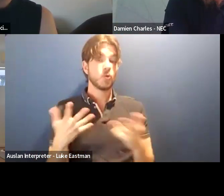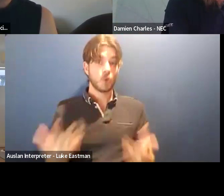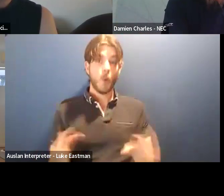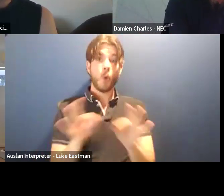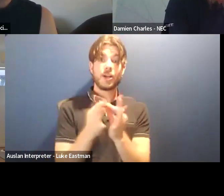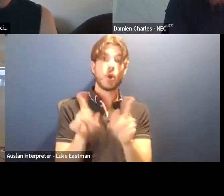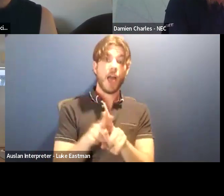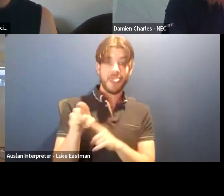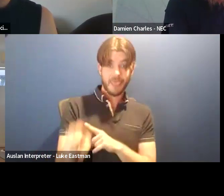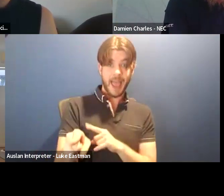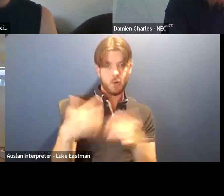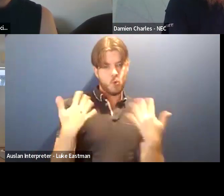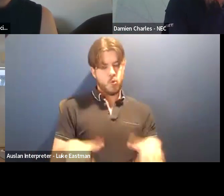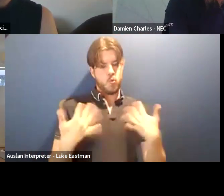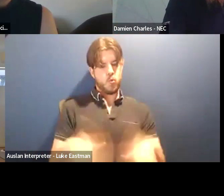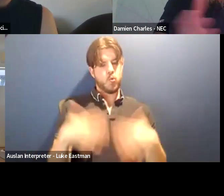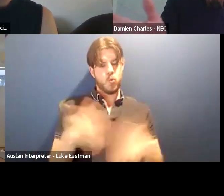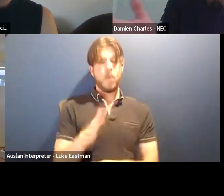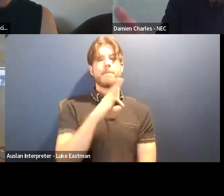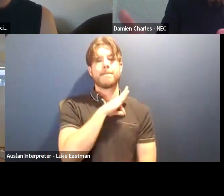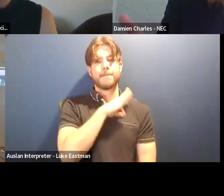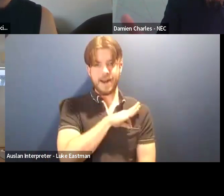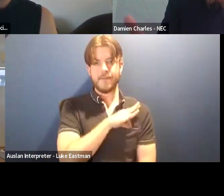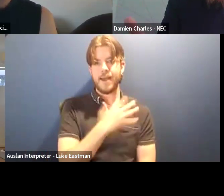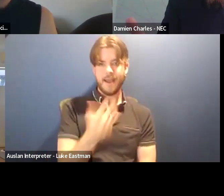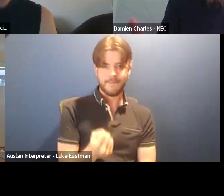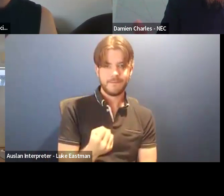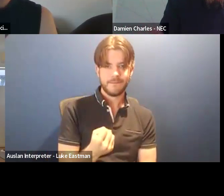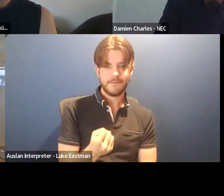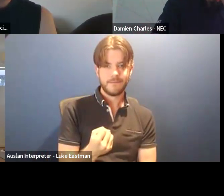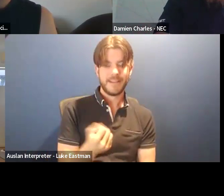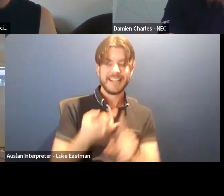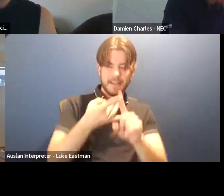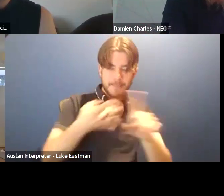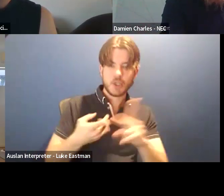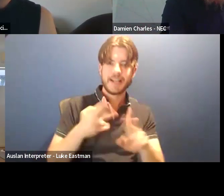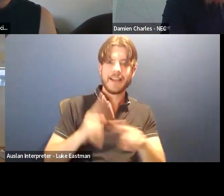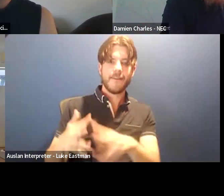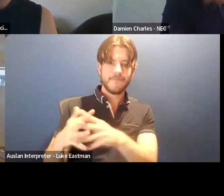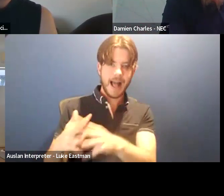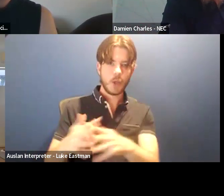has quite significant benefits particularly where your goals are